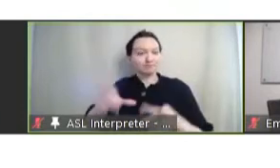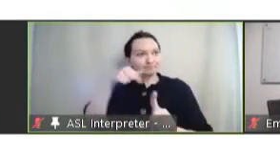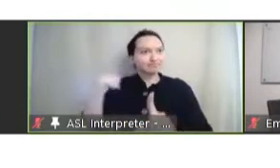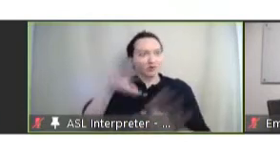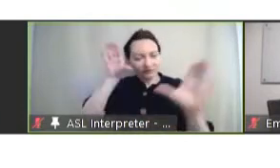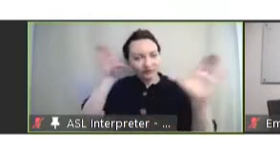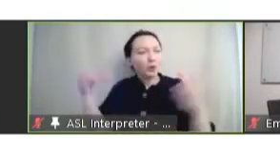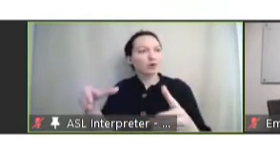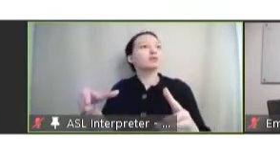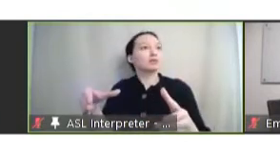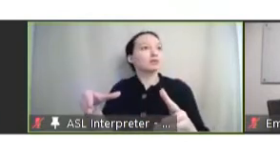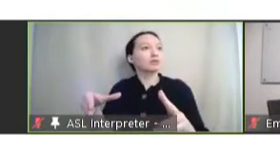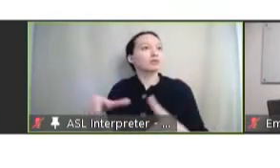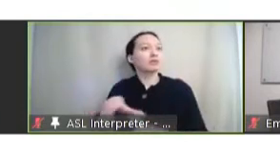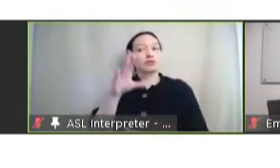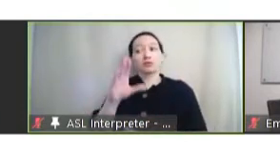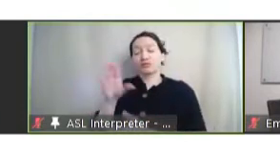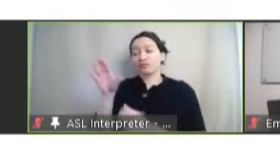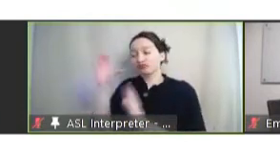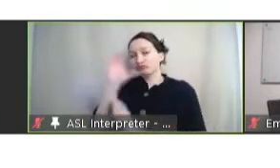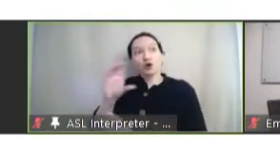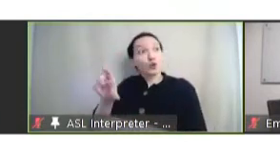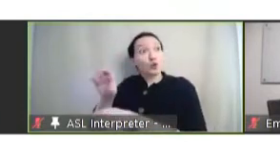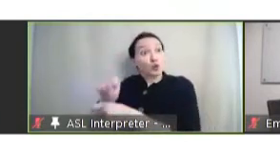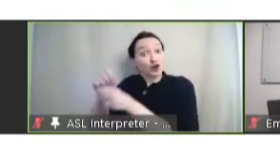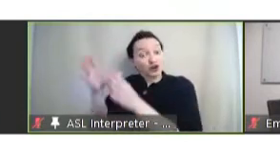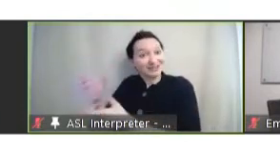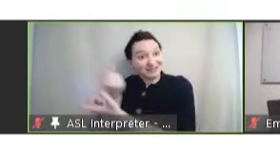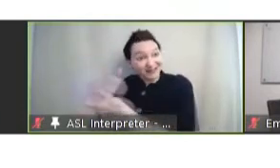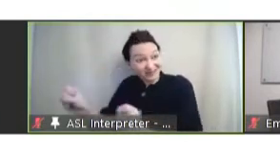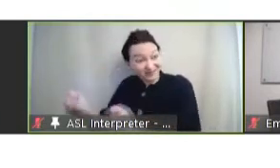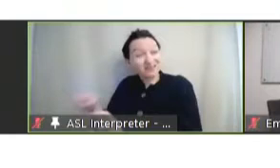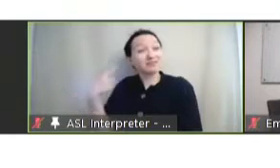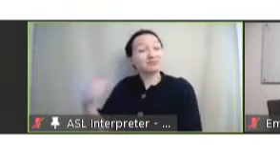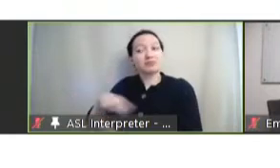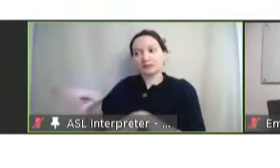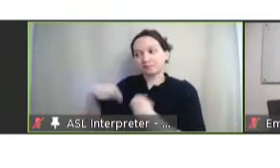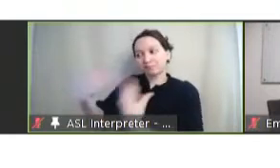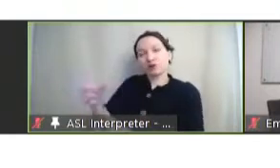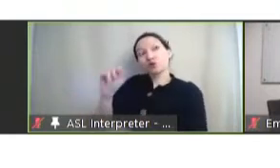And we not only look to keep workers safe but also give them the tools and resources so that